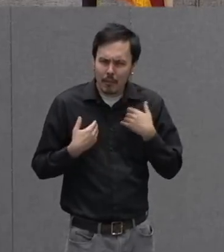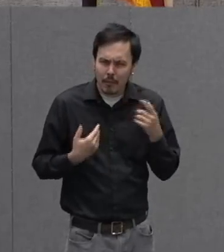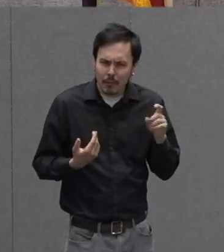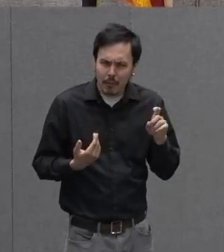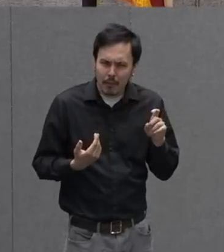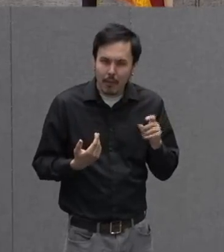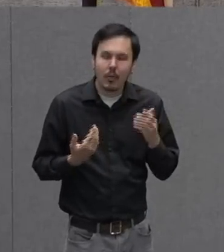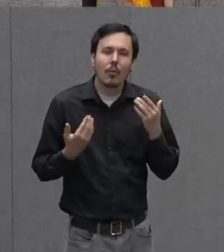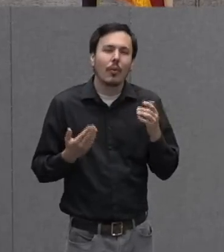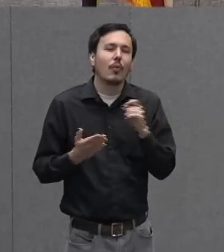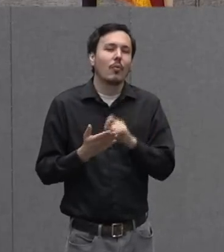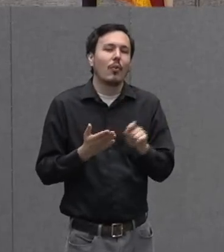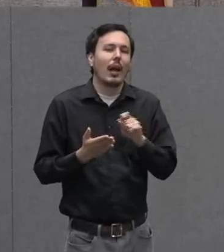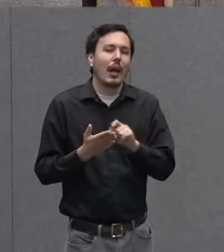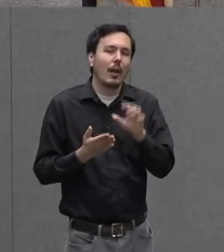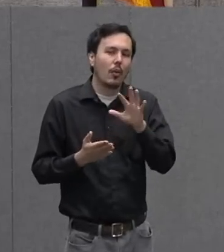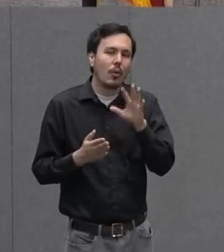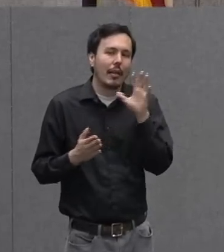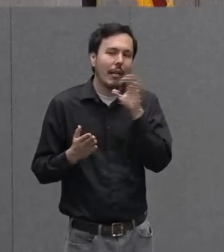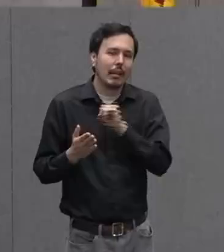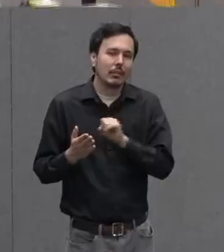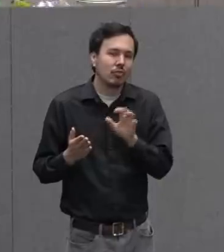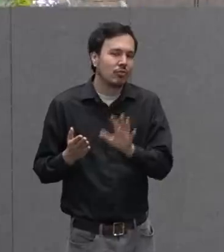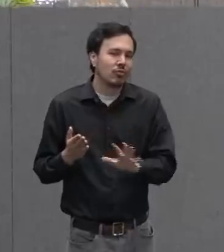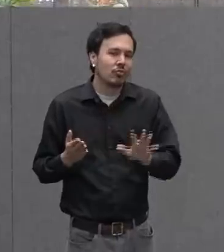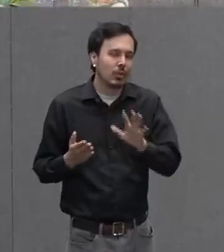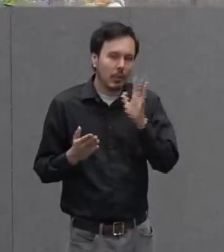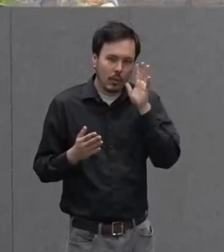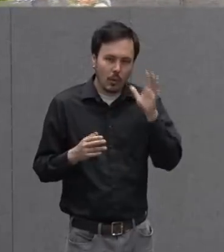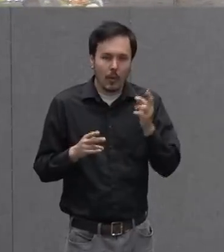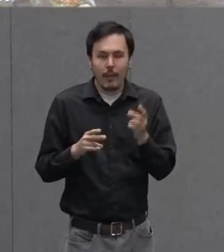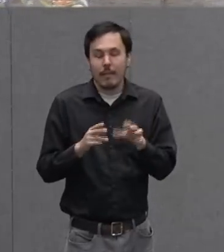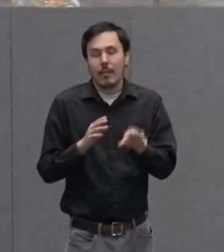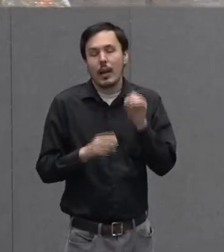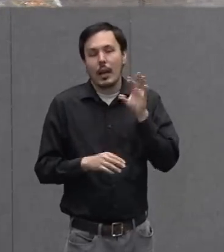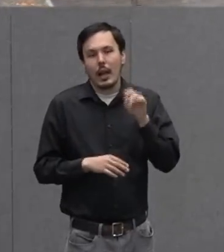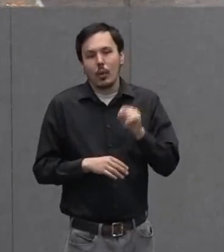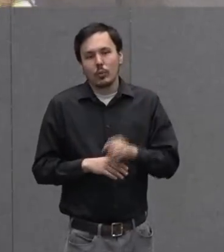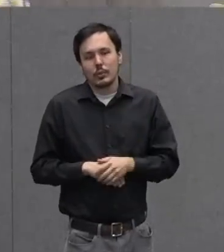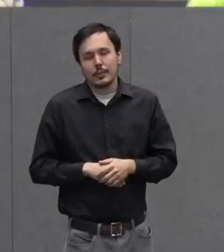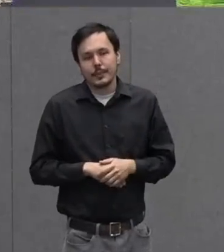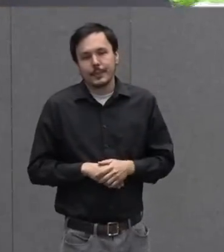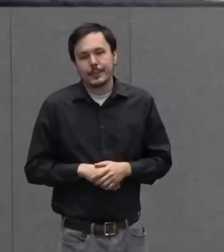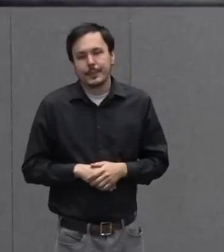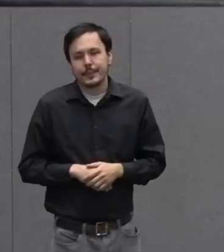Go ahead and write your guess down, then we're gonna find out. Okay, friends.